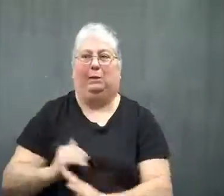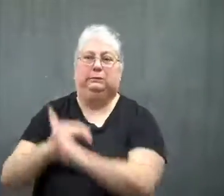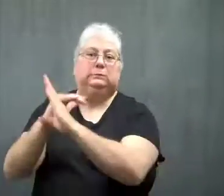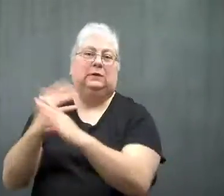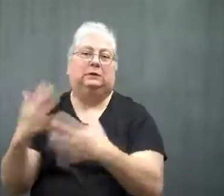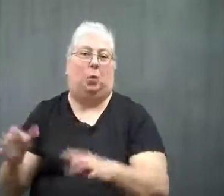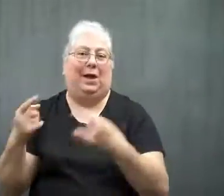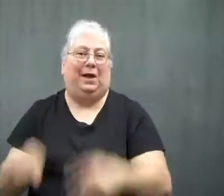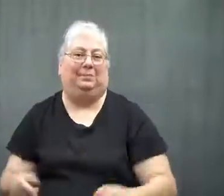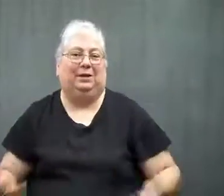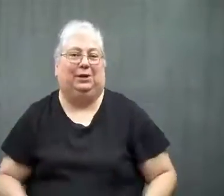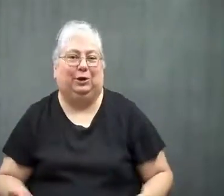in an effort to keep the outbreak from spreading.